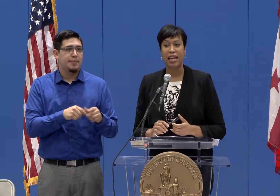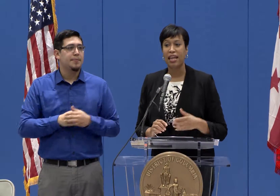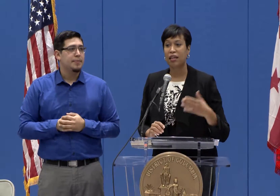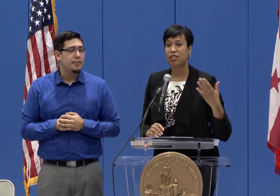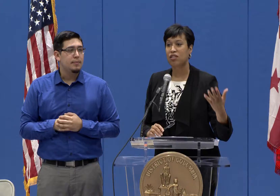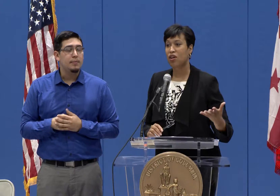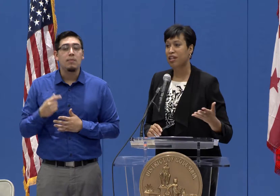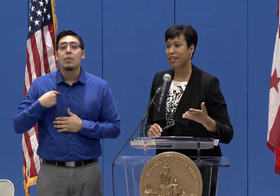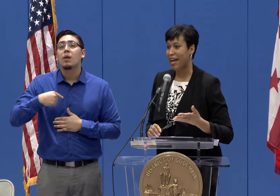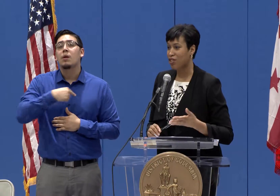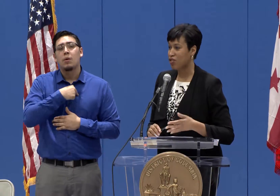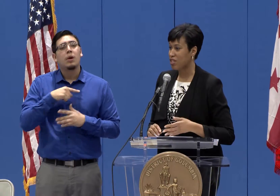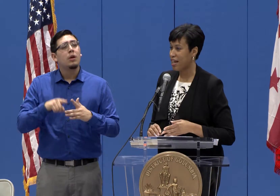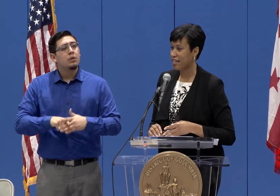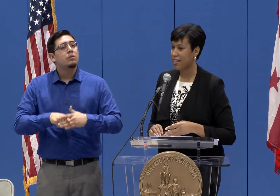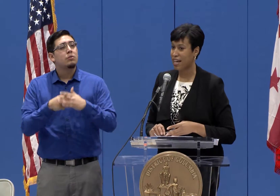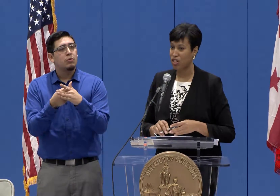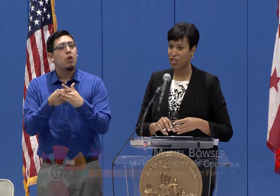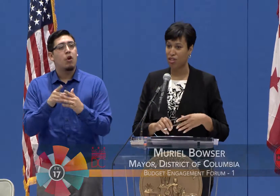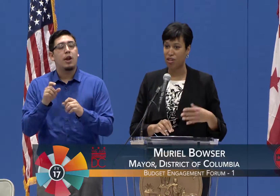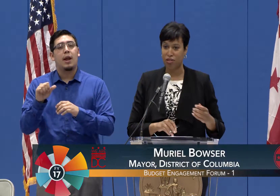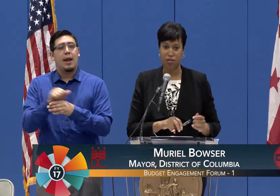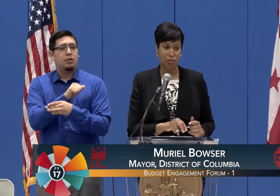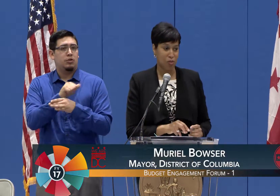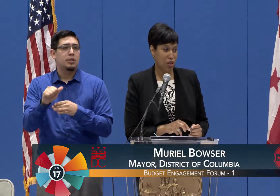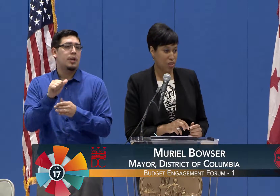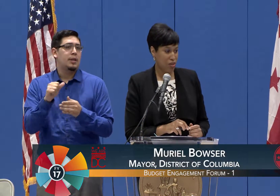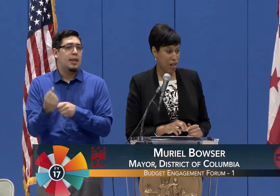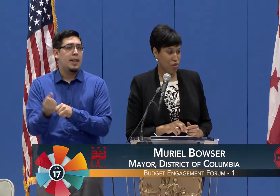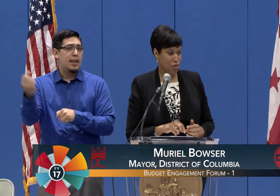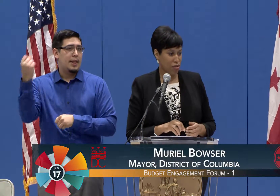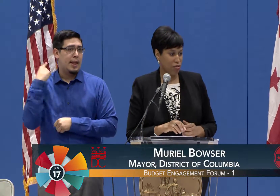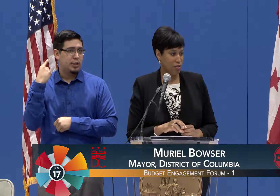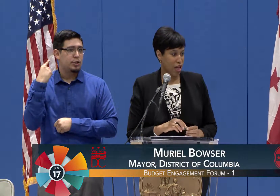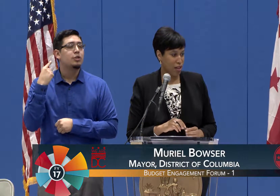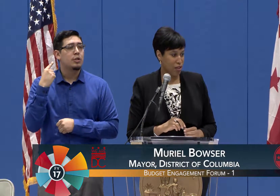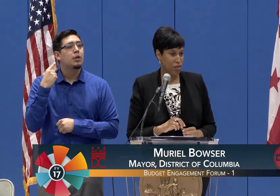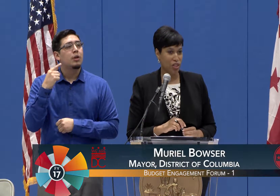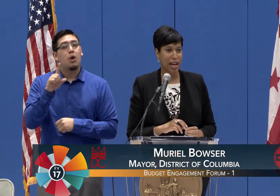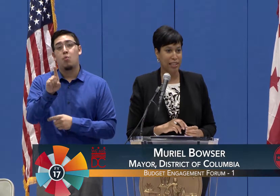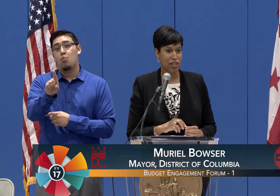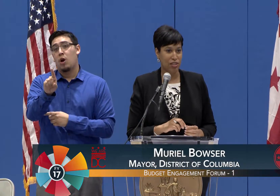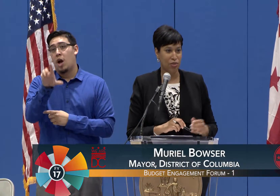WE STARTED AN EXERCISE LAST YEAR CALLED THE $100 CHALLENGE.